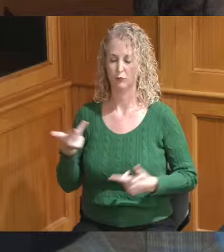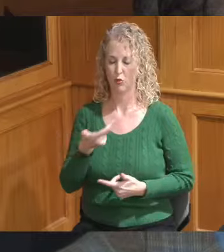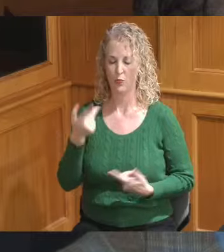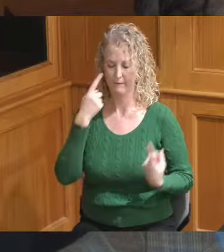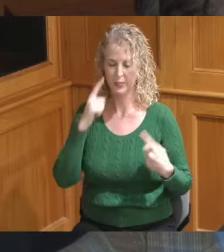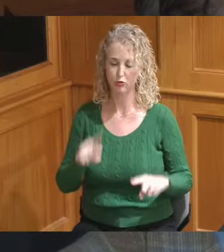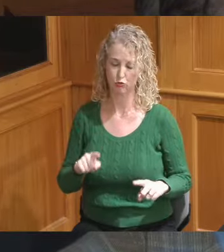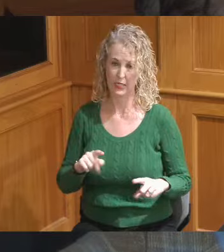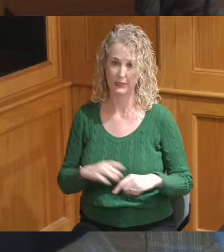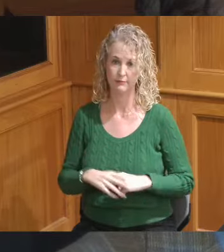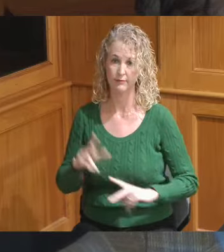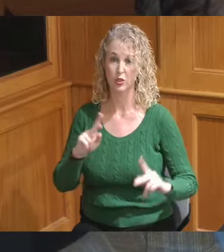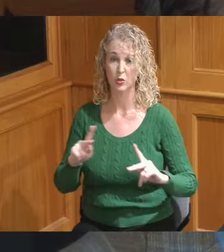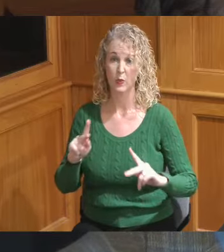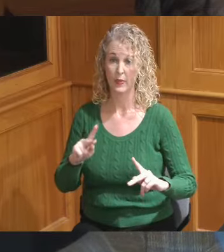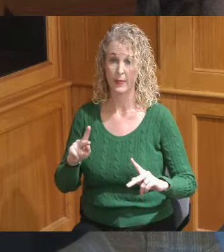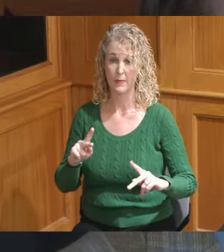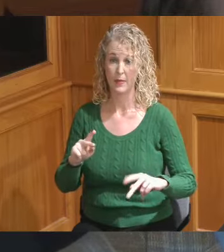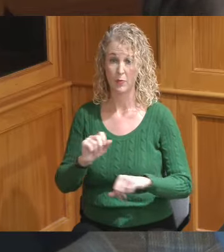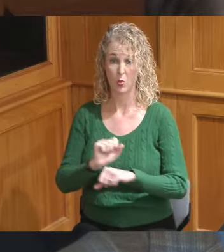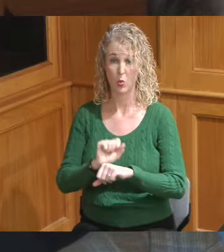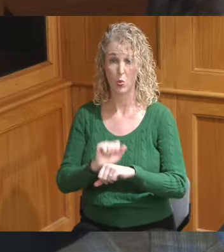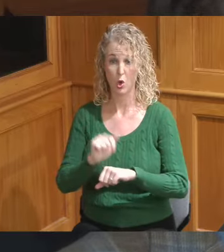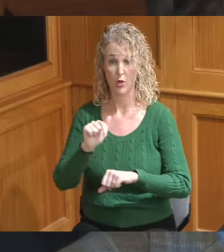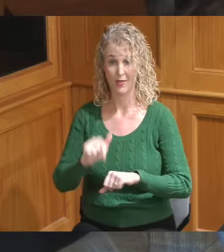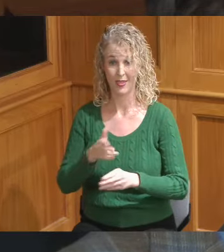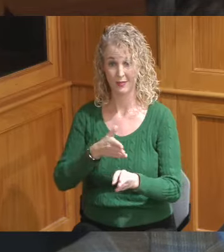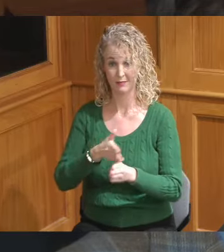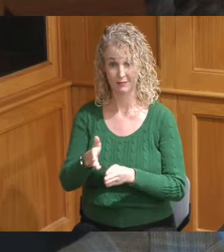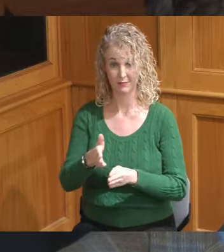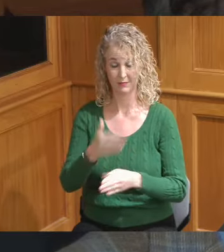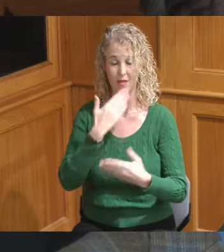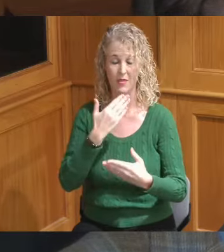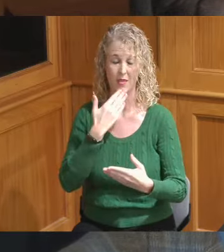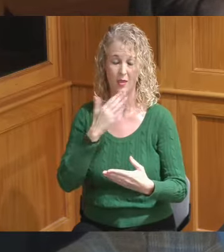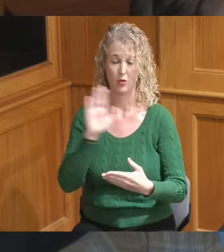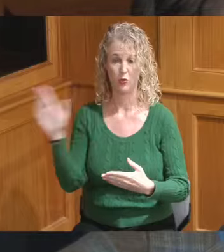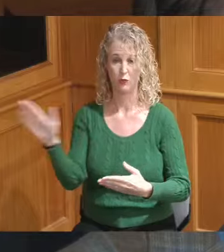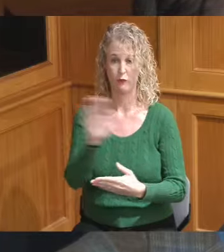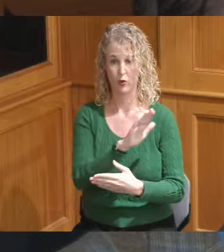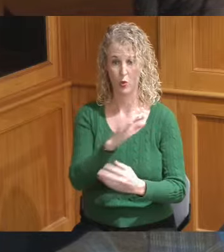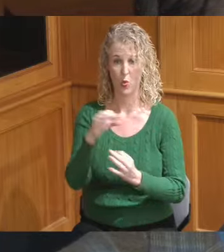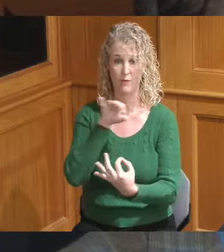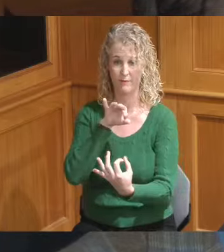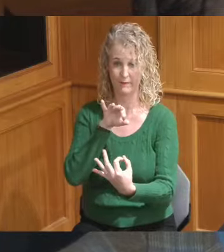want to thank those who are in this industry who came out and talked about it. And even one lady